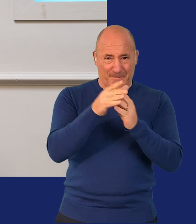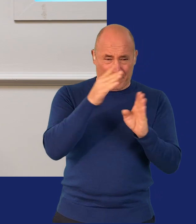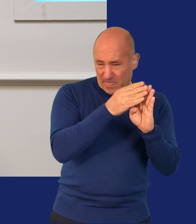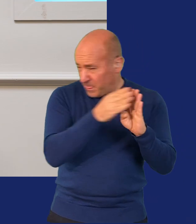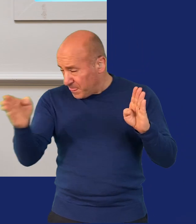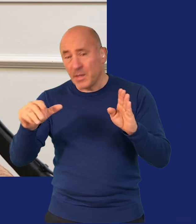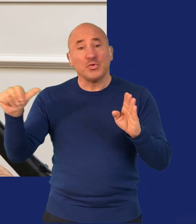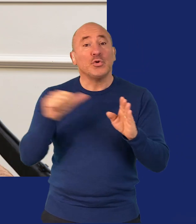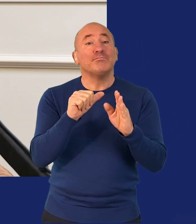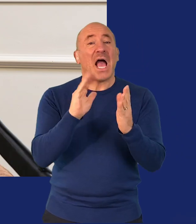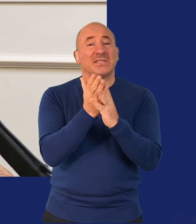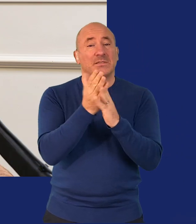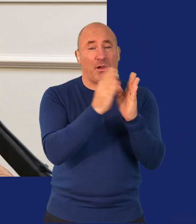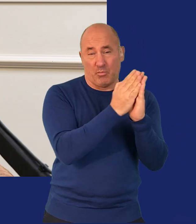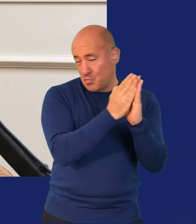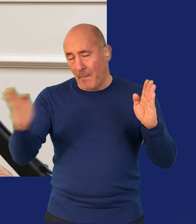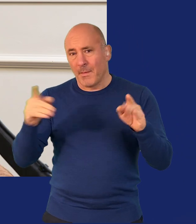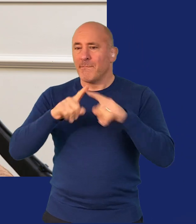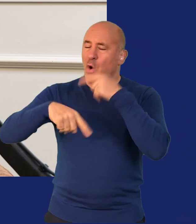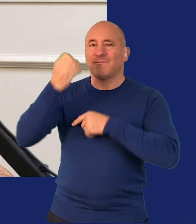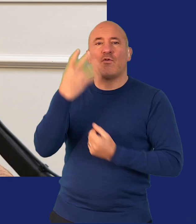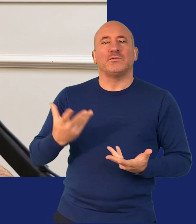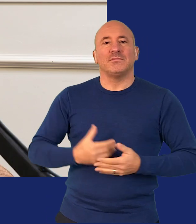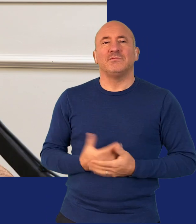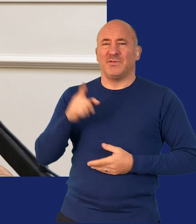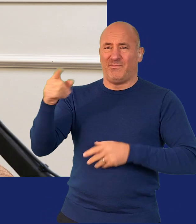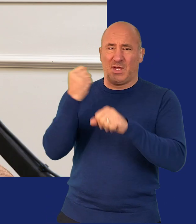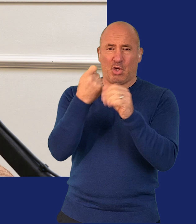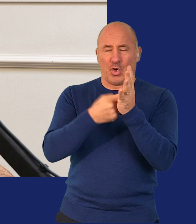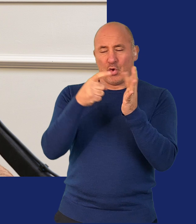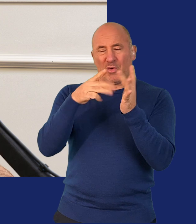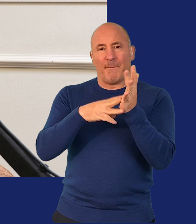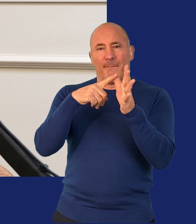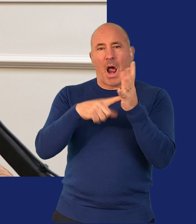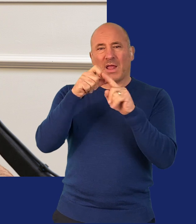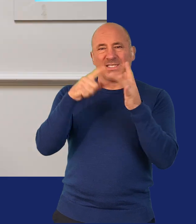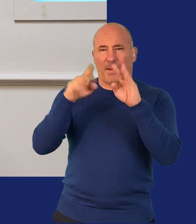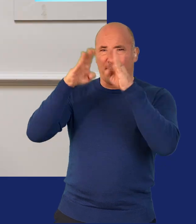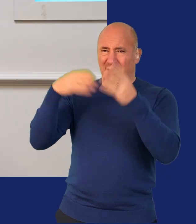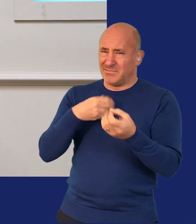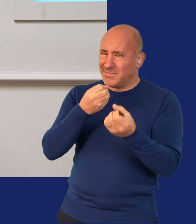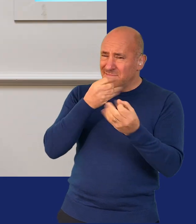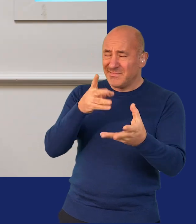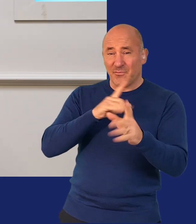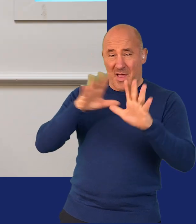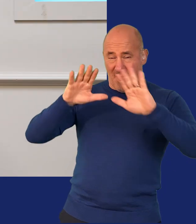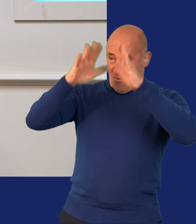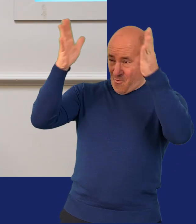So I, I love the Grimaldi building for, you know, being a kind of physical manifestation of that.